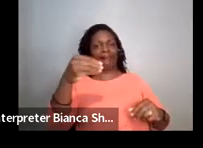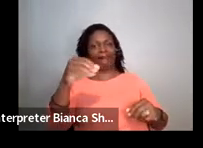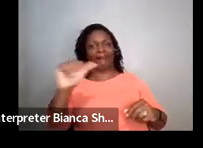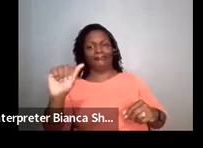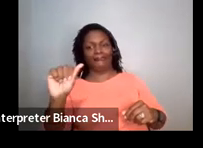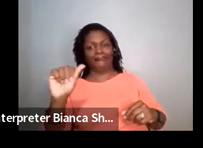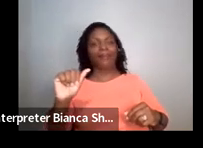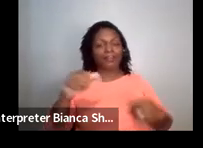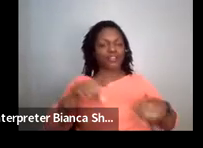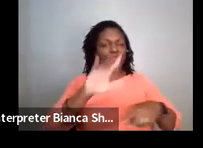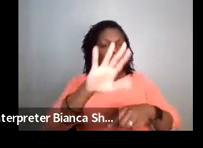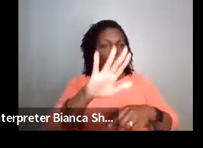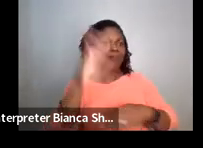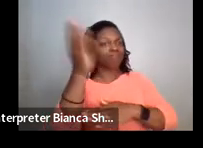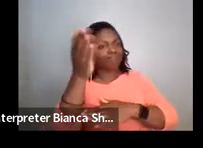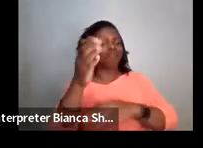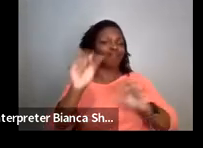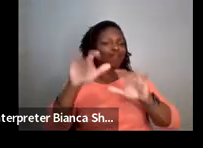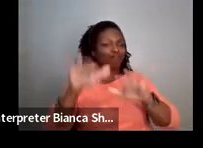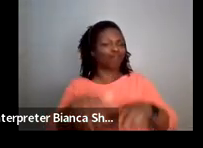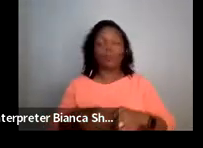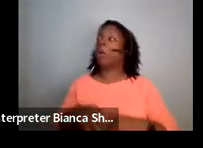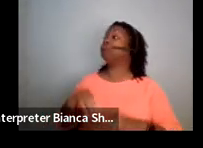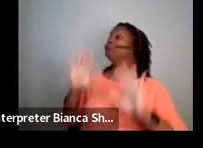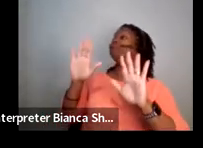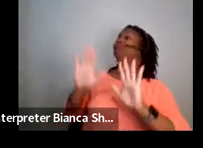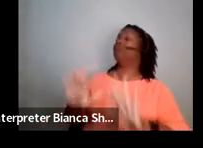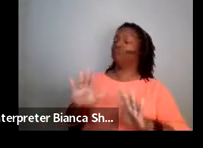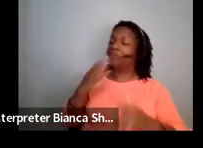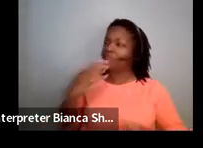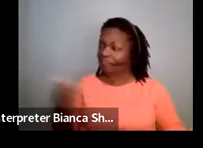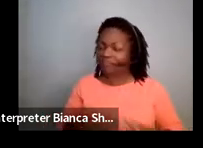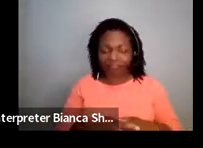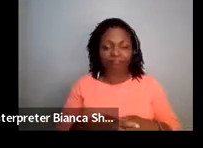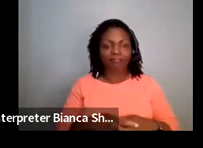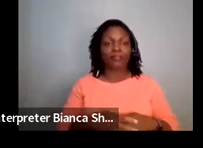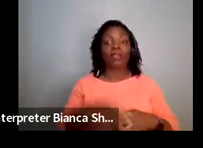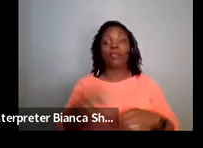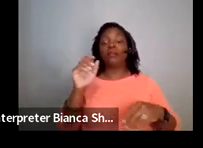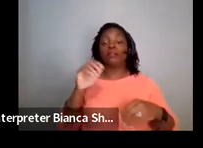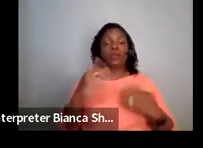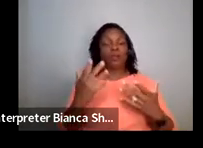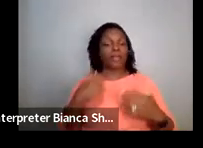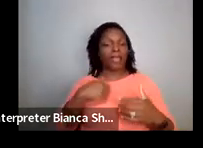Your session Terrific thanks. There we go questions I believe that we all learn more from each other.